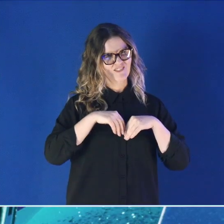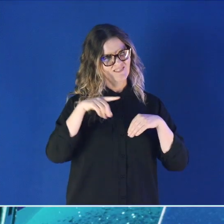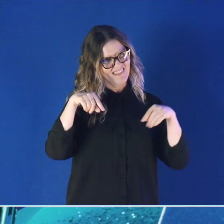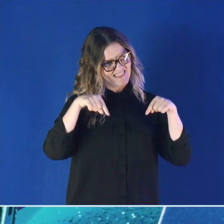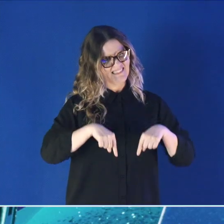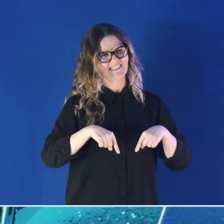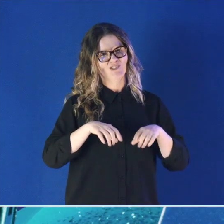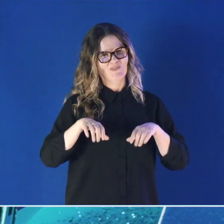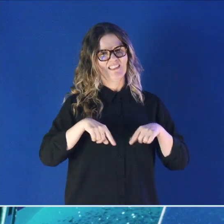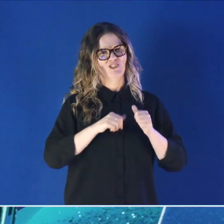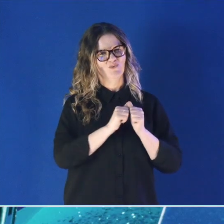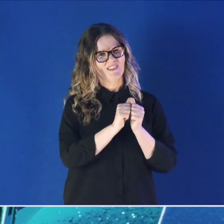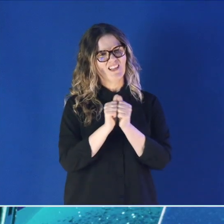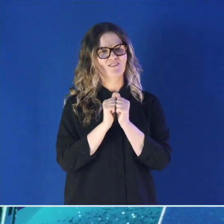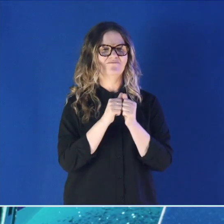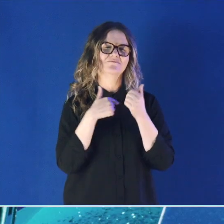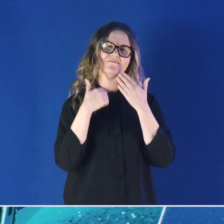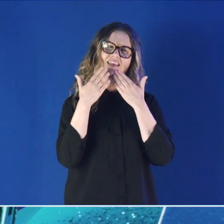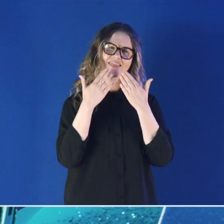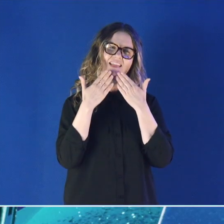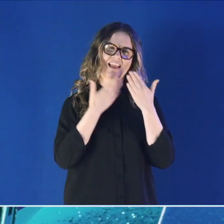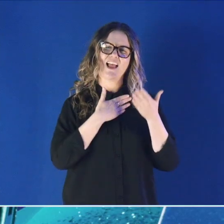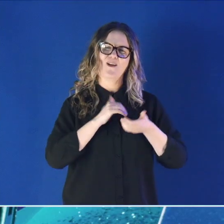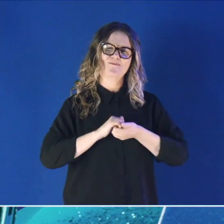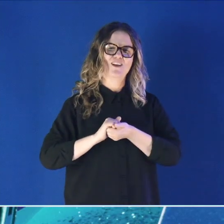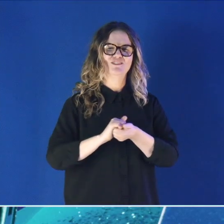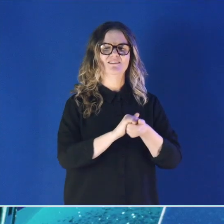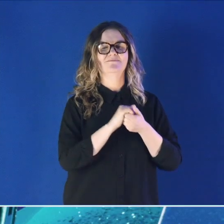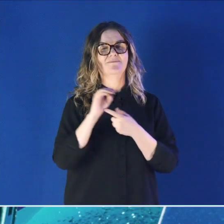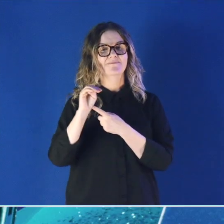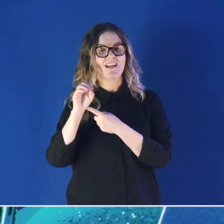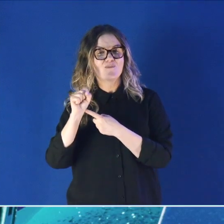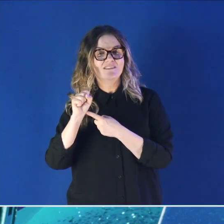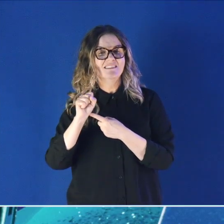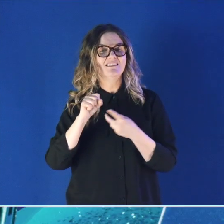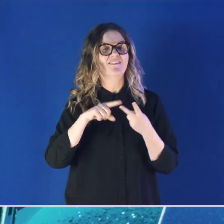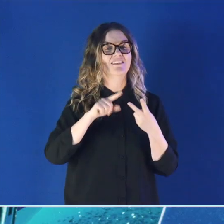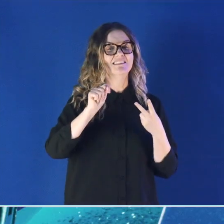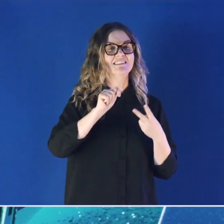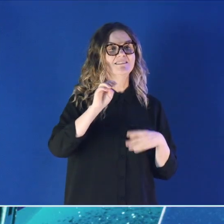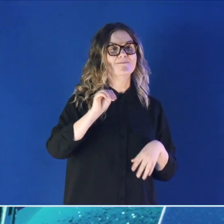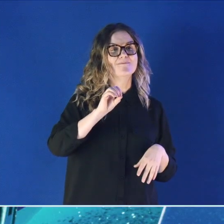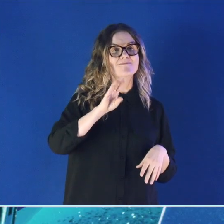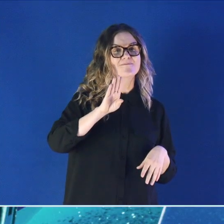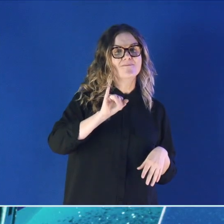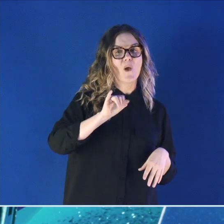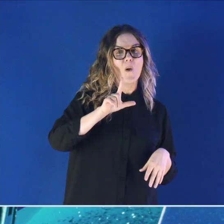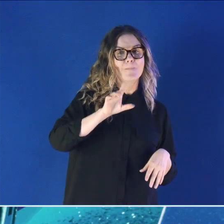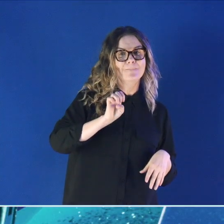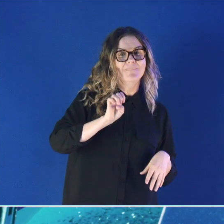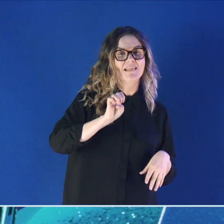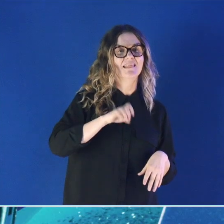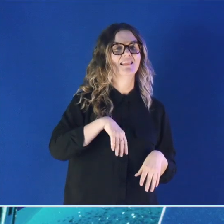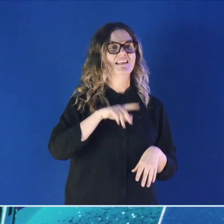whether it's Microsoft, T-Mobile, Ticketmaster, the individuals, the community. It's taken everybody.